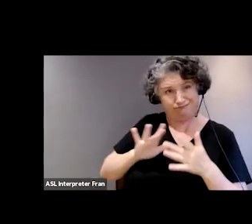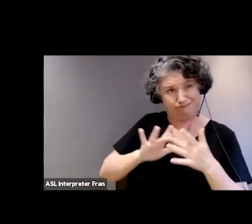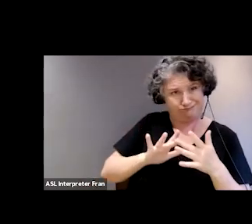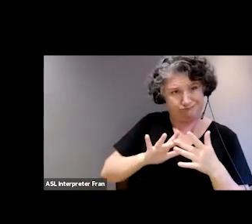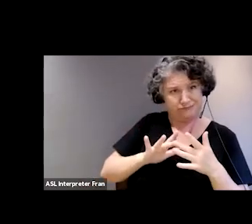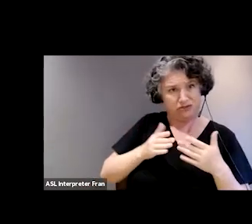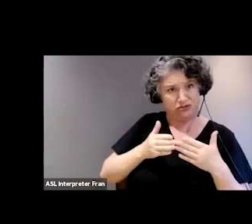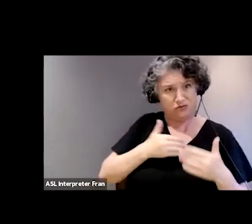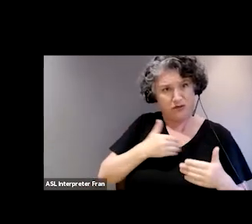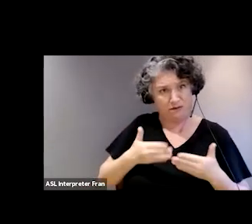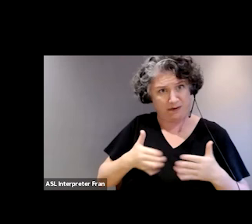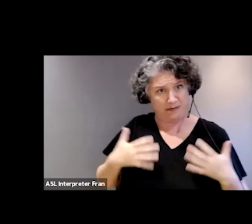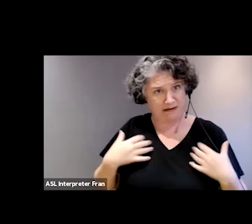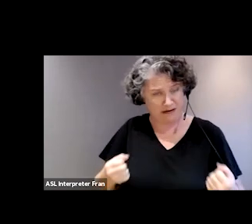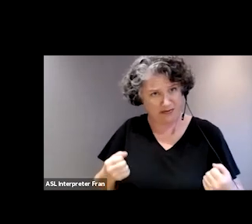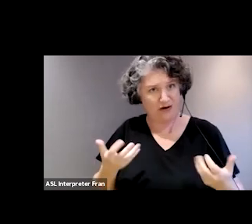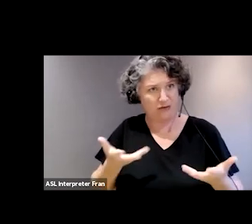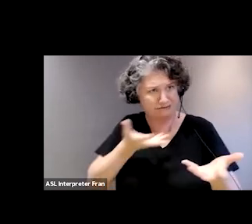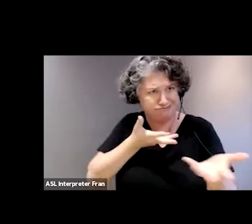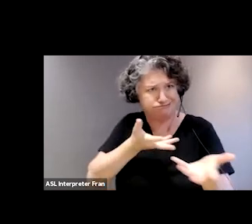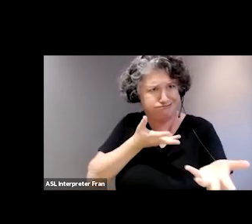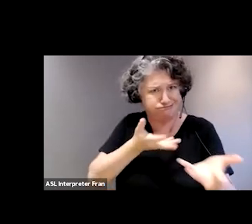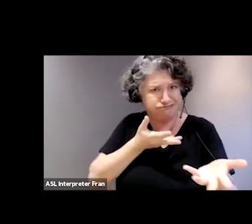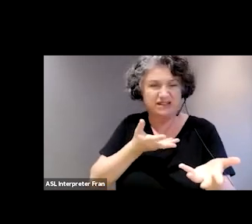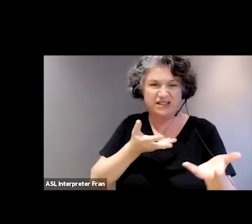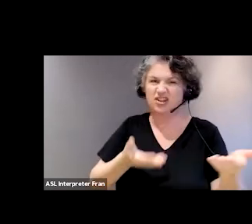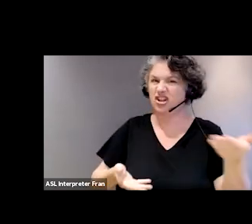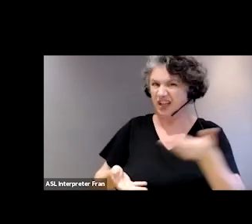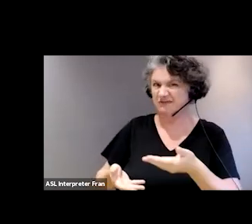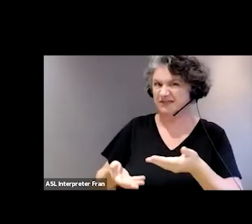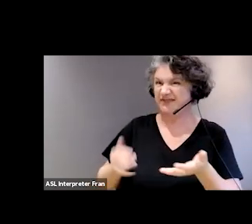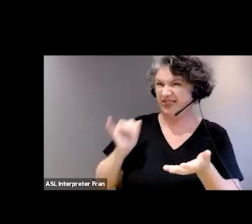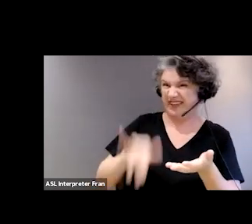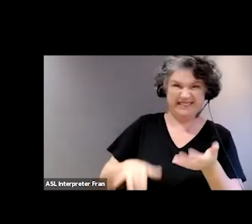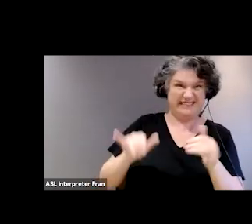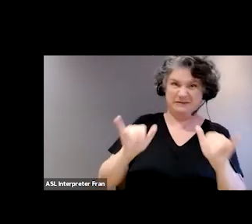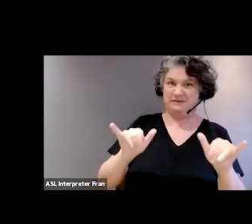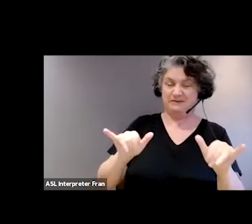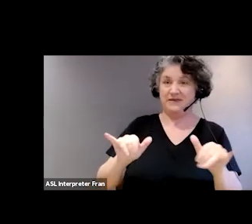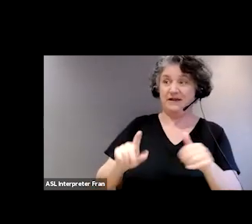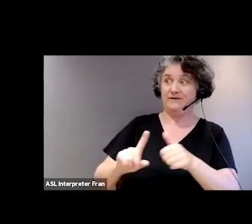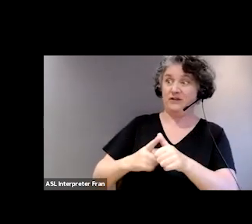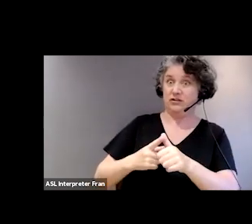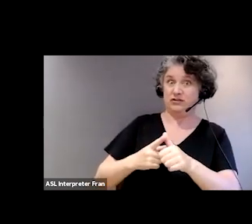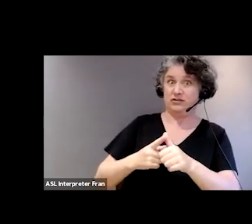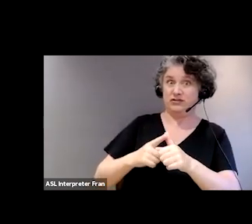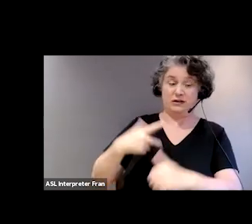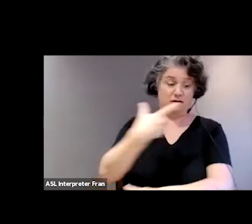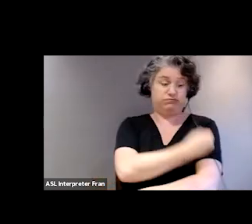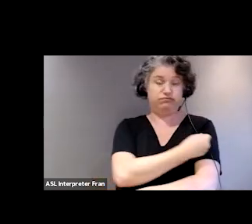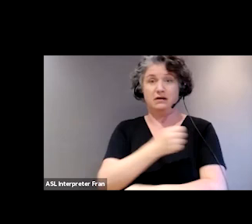have any thoughts on where ( NAME?) could go for assistance with this. Or John.